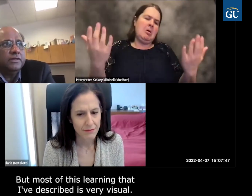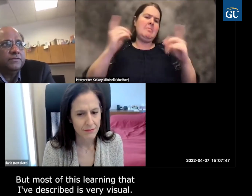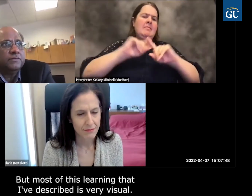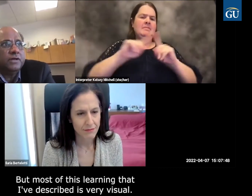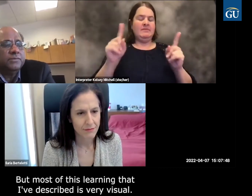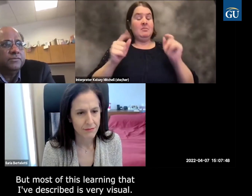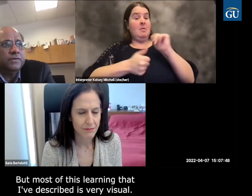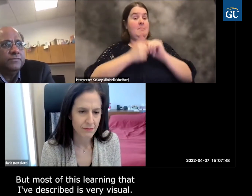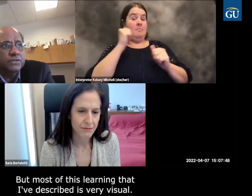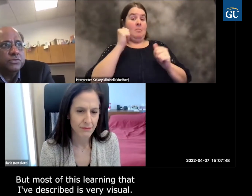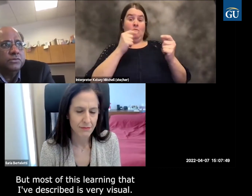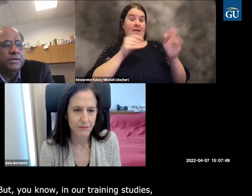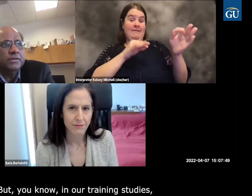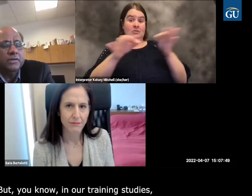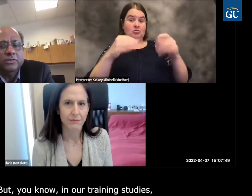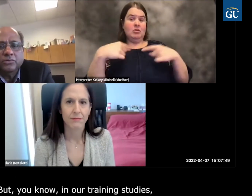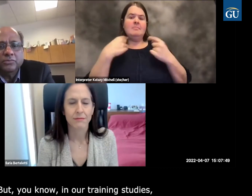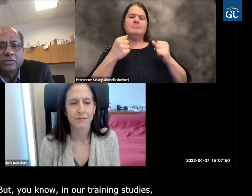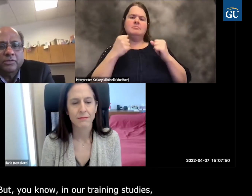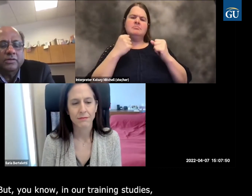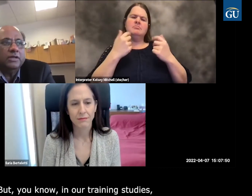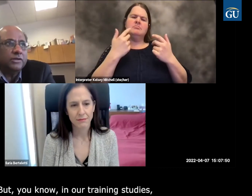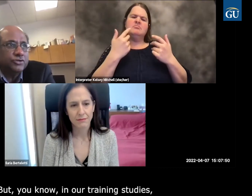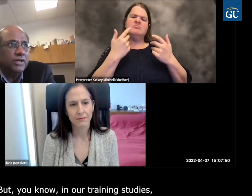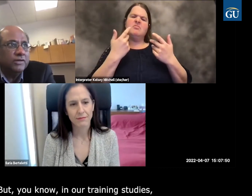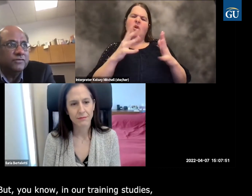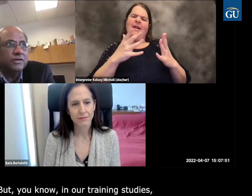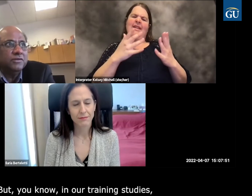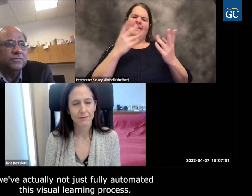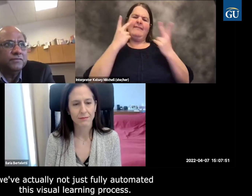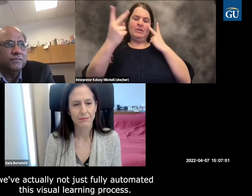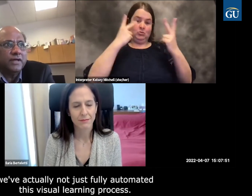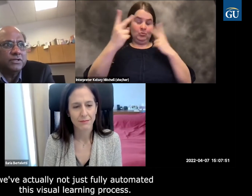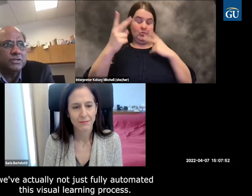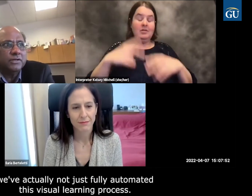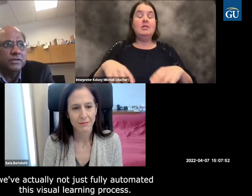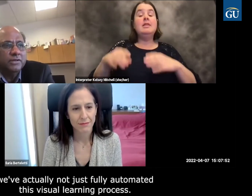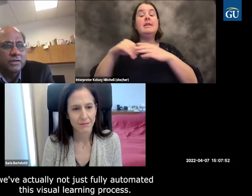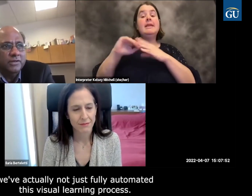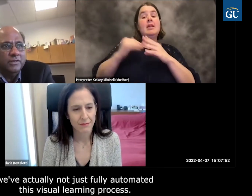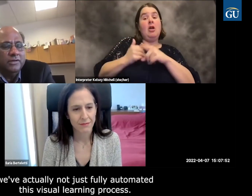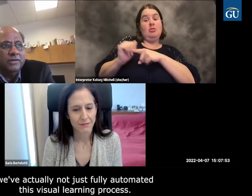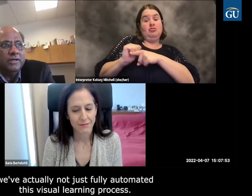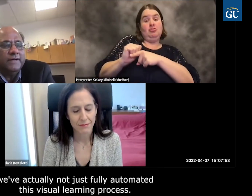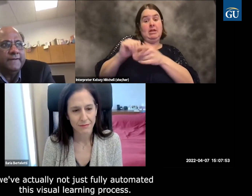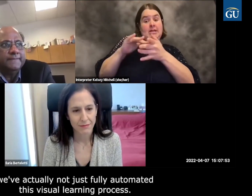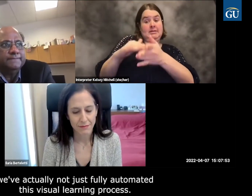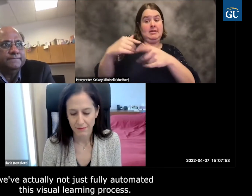described is very visual but you know in our training studies we've actually